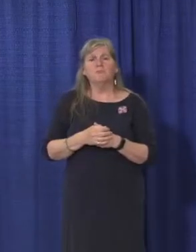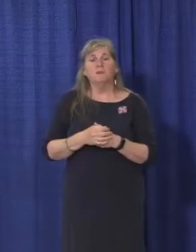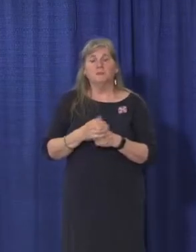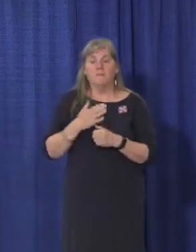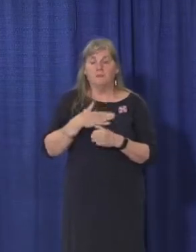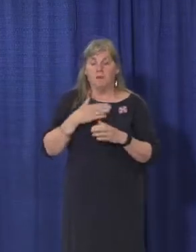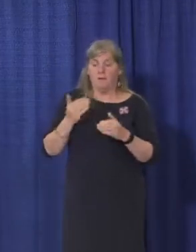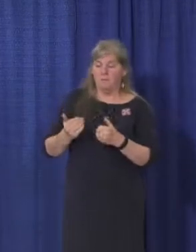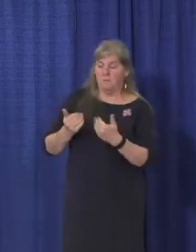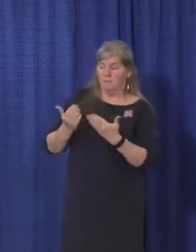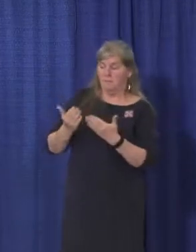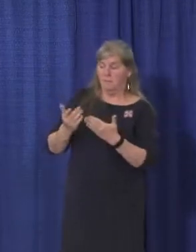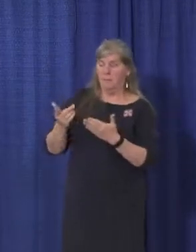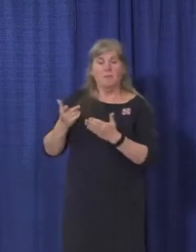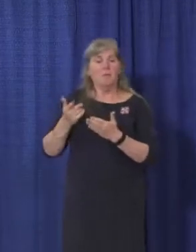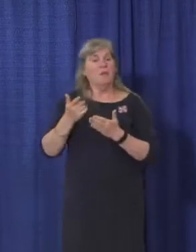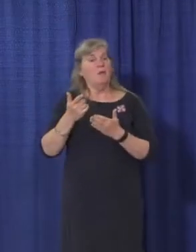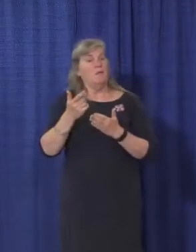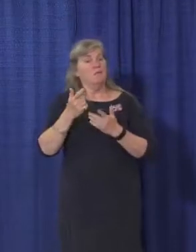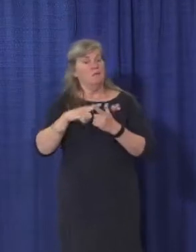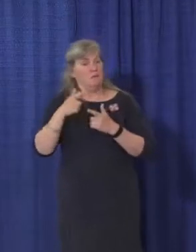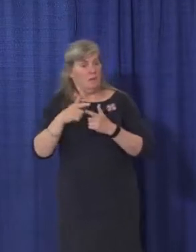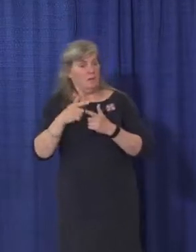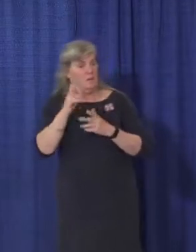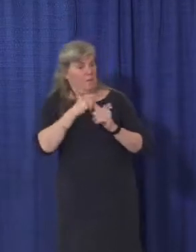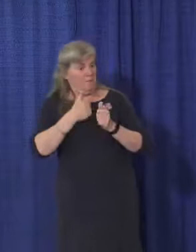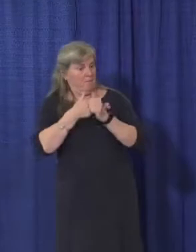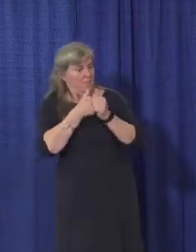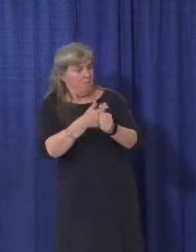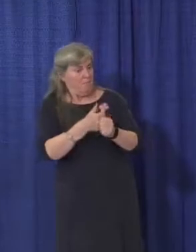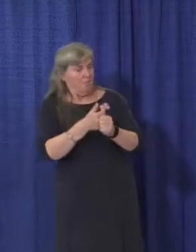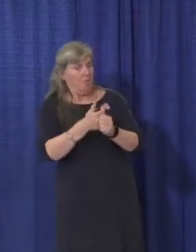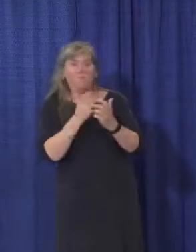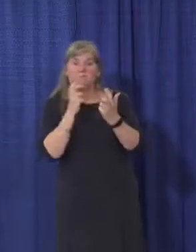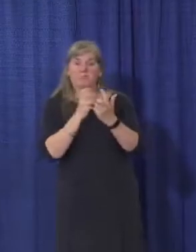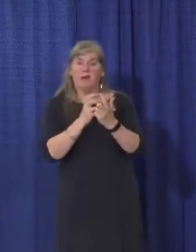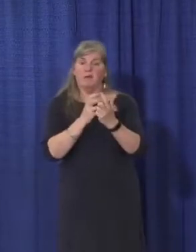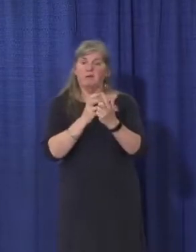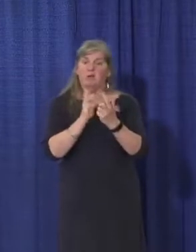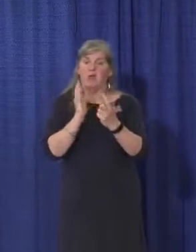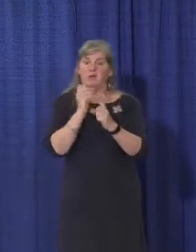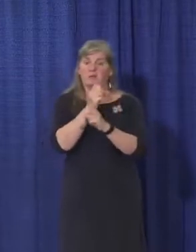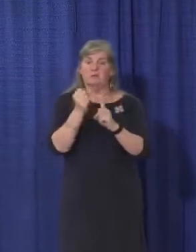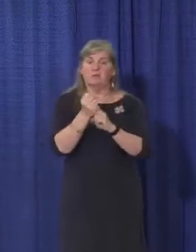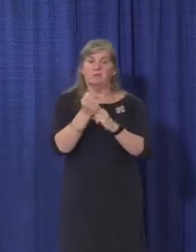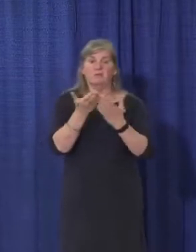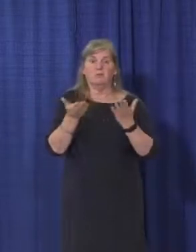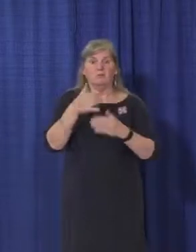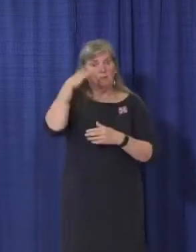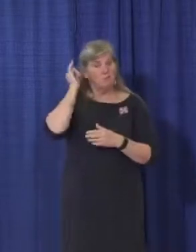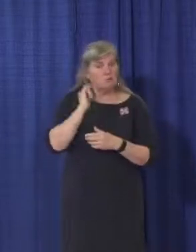recommendations if followed are still appropriate for where we are.